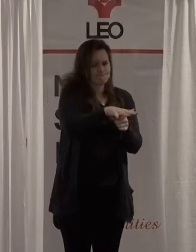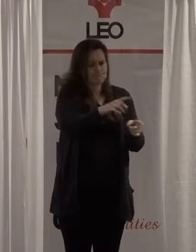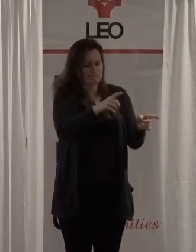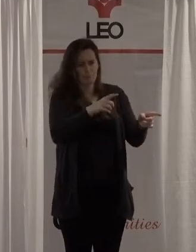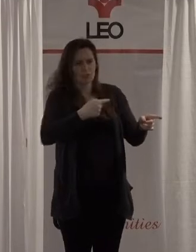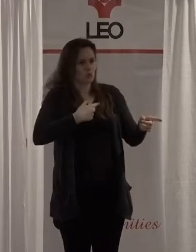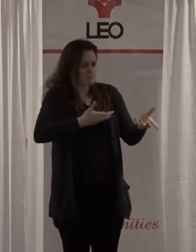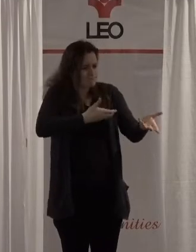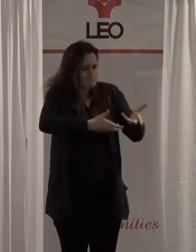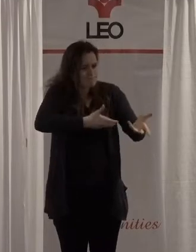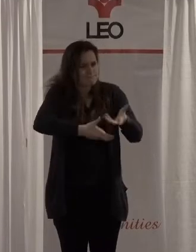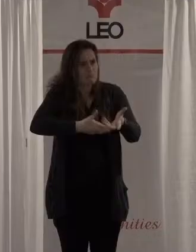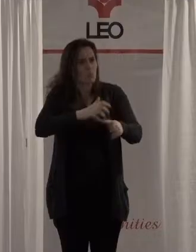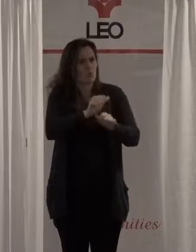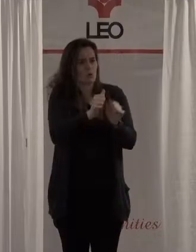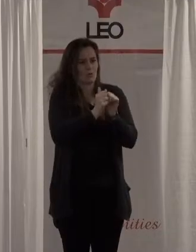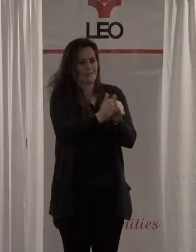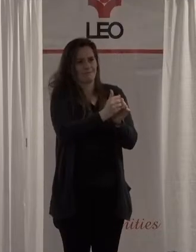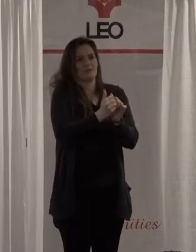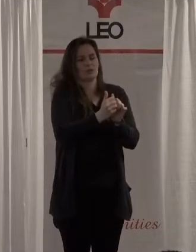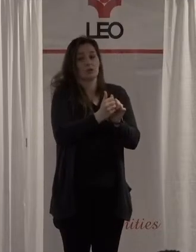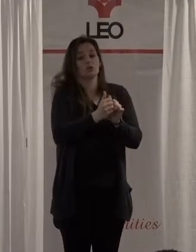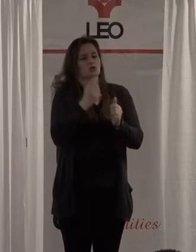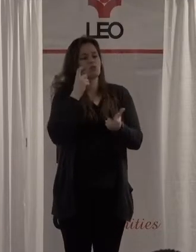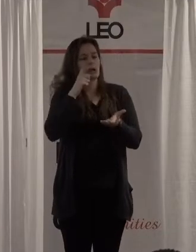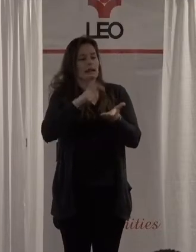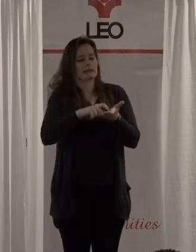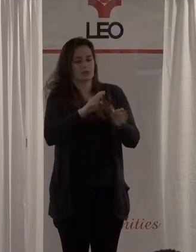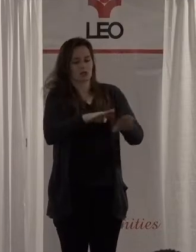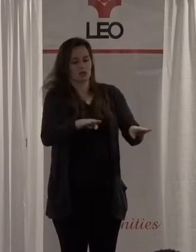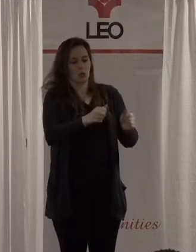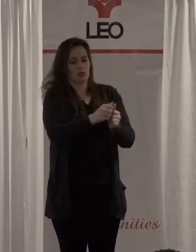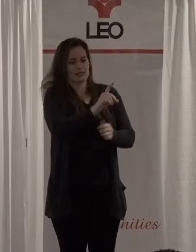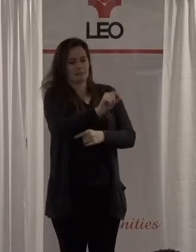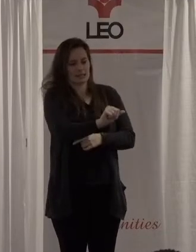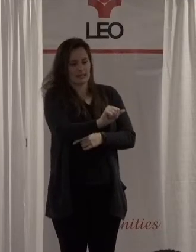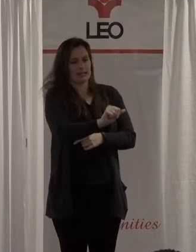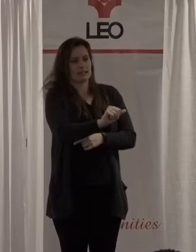THAT WE START RECOGNIZING WHAT WE DON'T HAVE IN SOCIETY